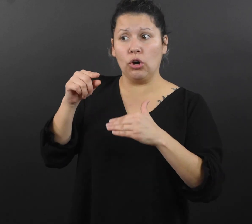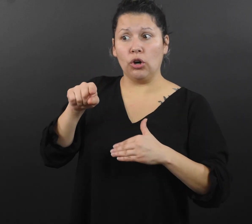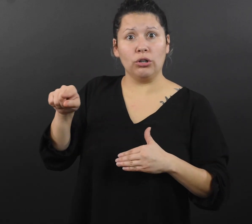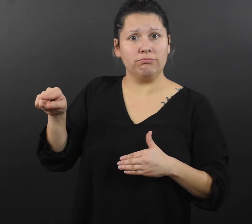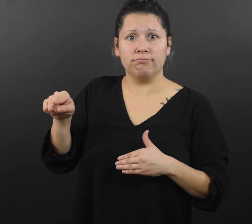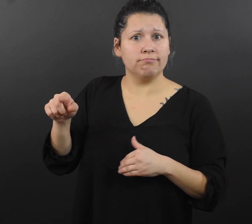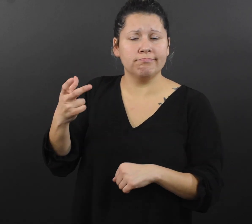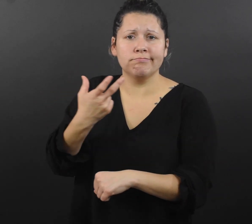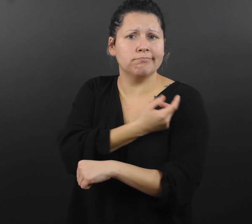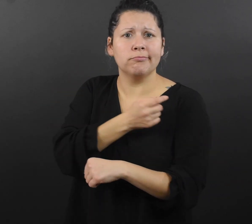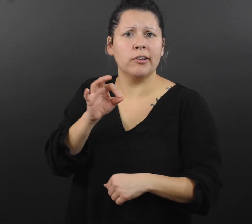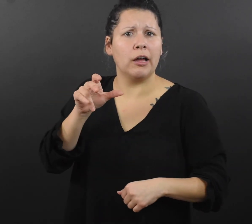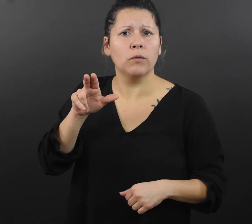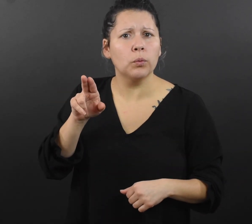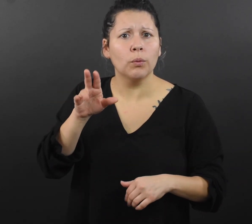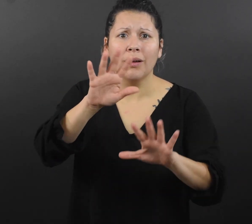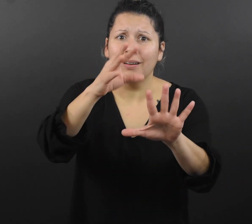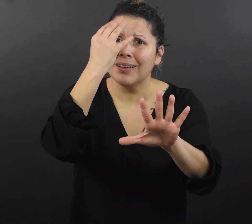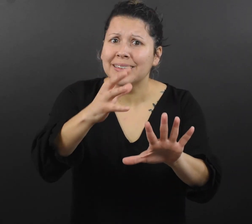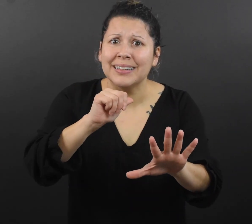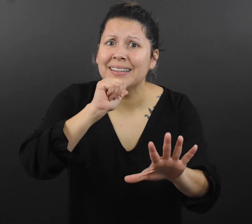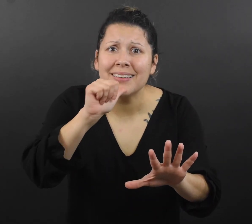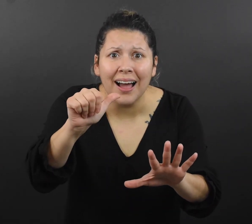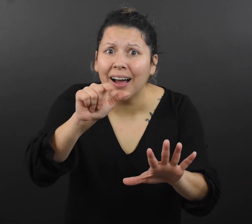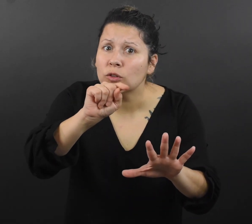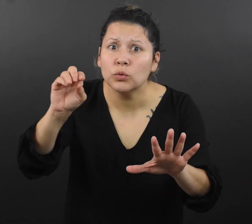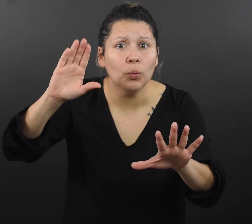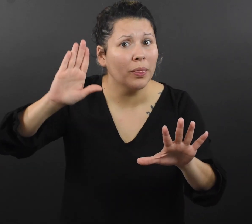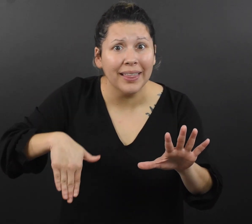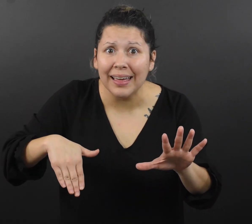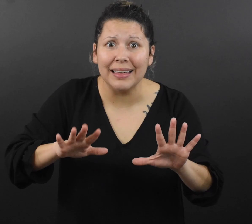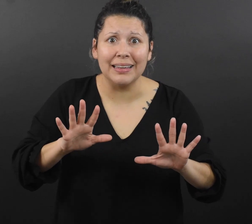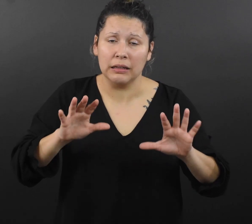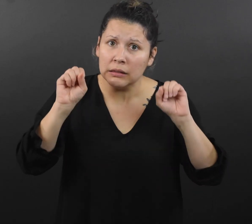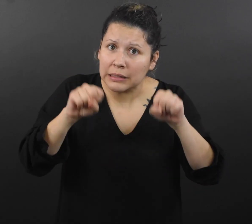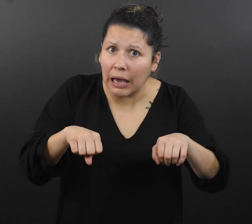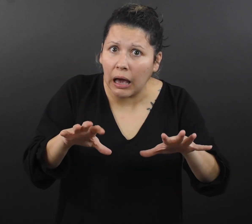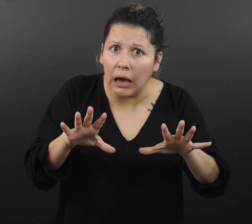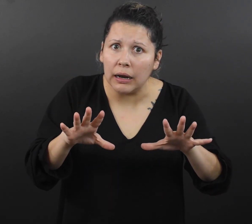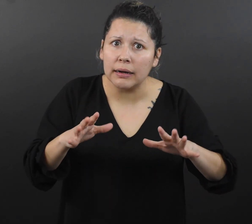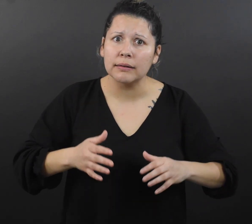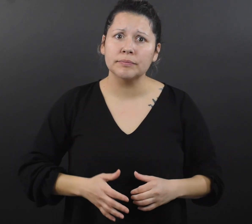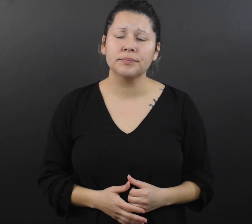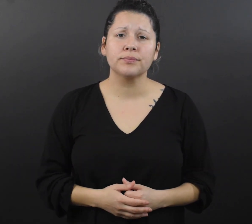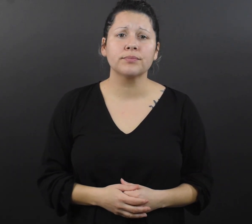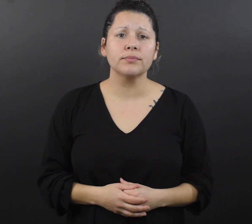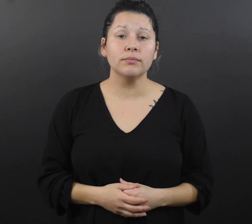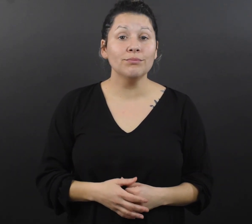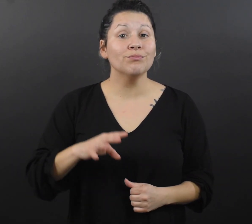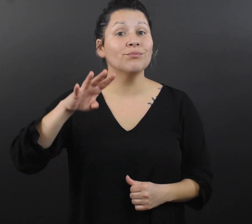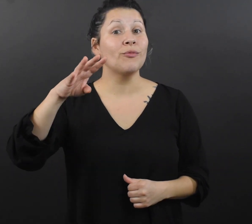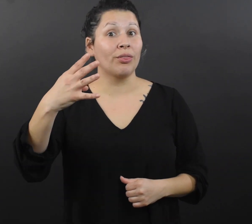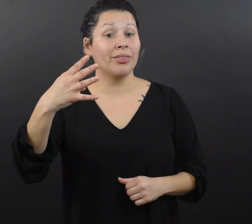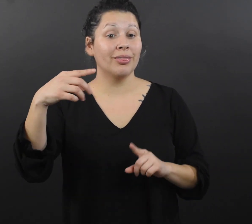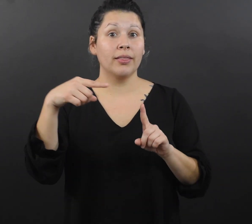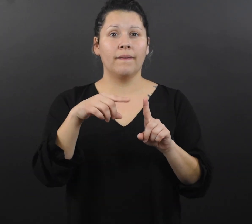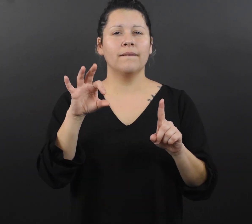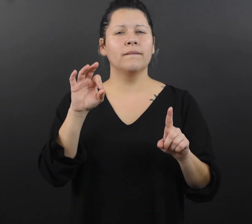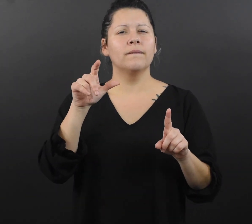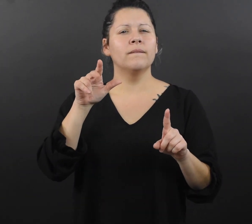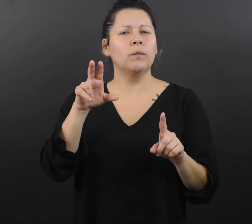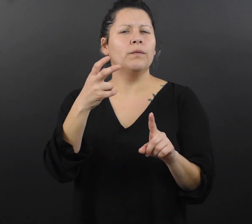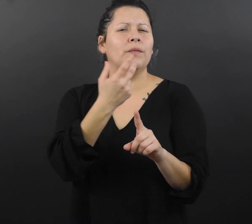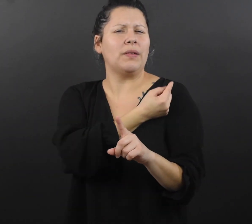it’s definitely not too late.” FLU VACCINATION NUMBERS ARE TOO LOW